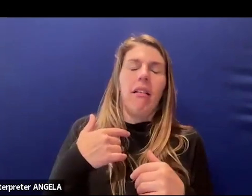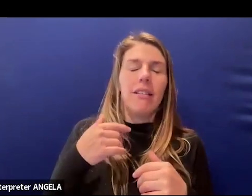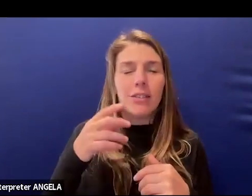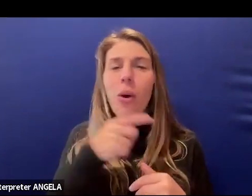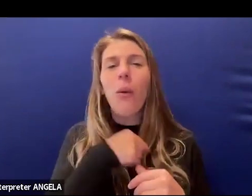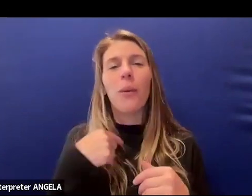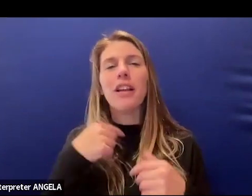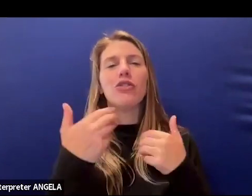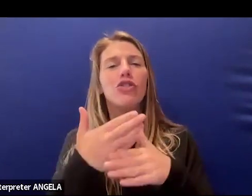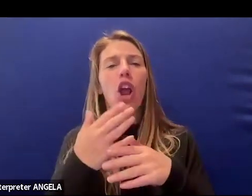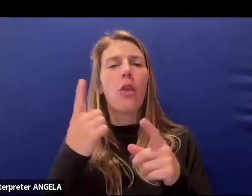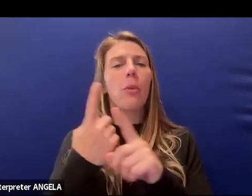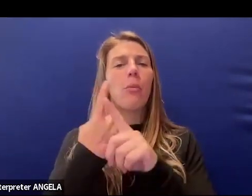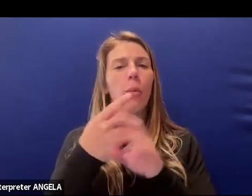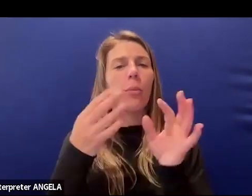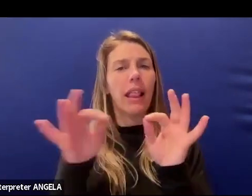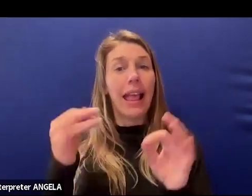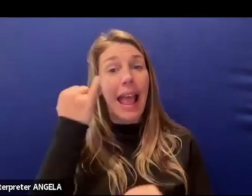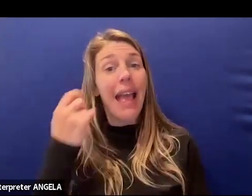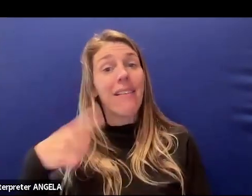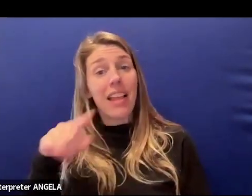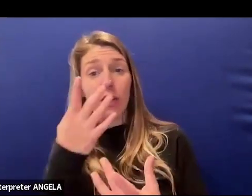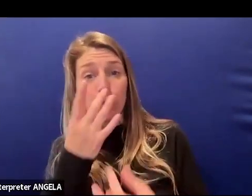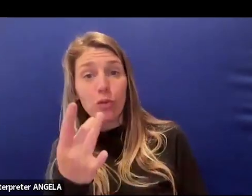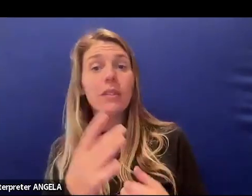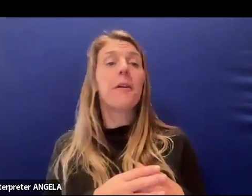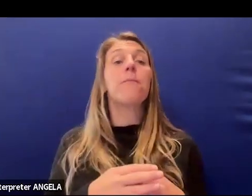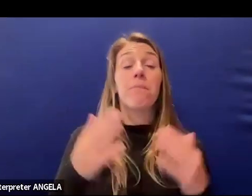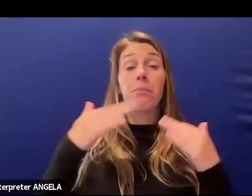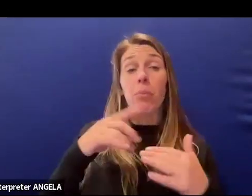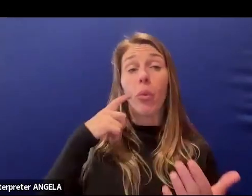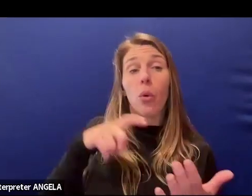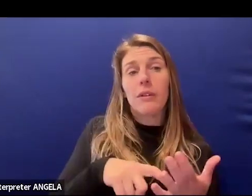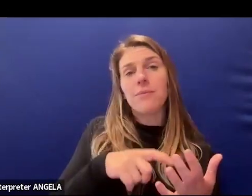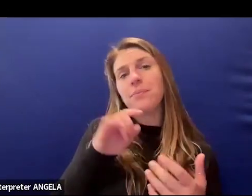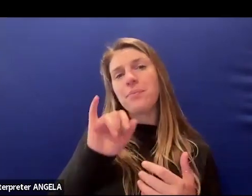through often sharing language when folks were interested?" The other thing that we started to notice was that